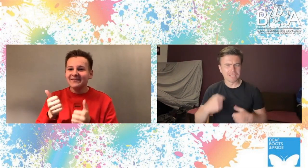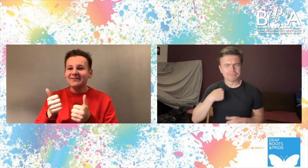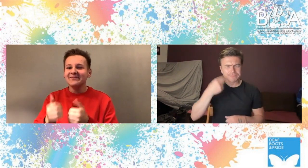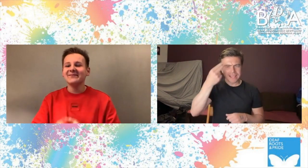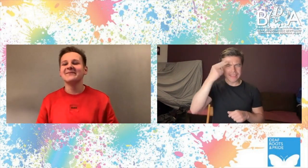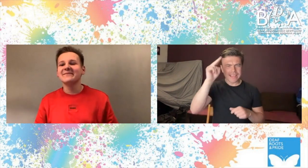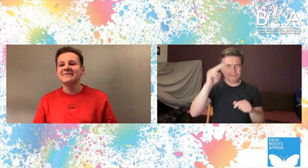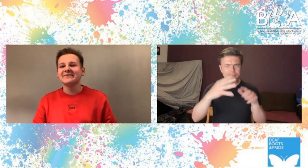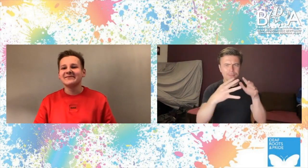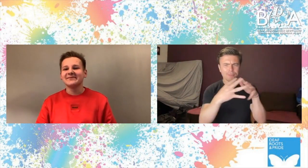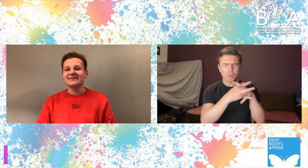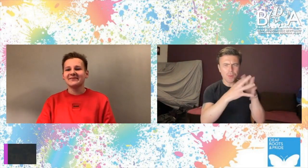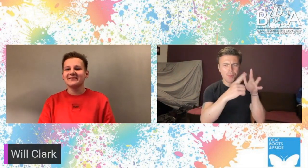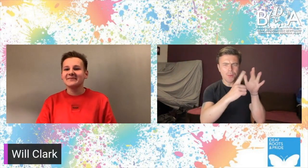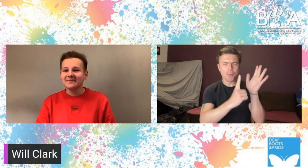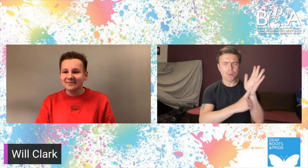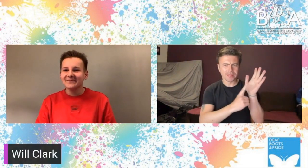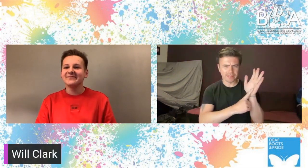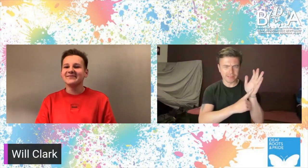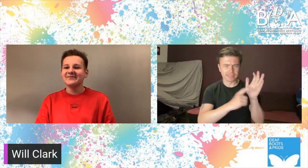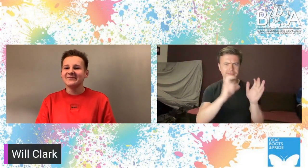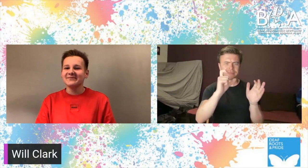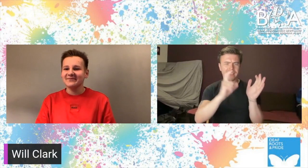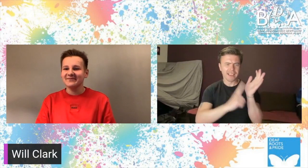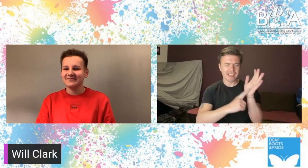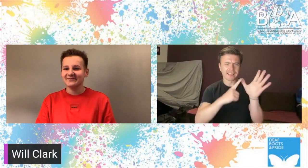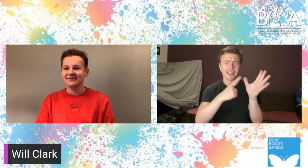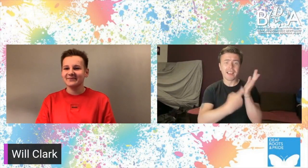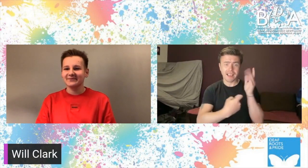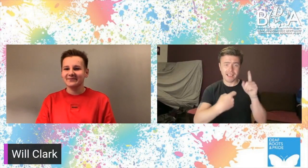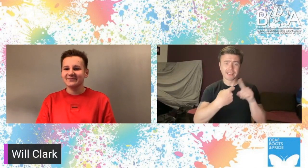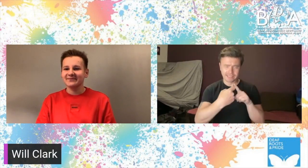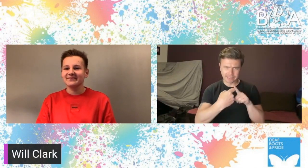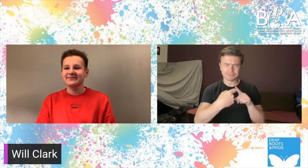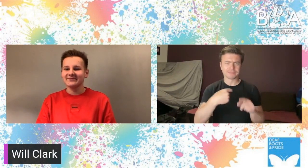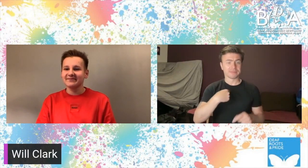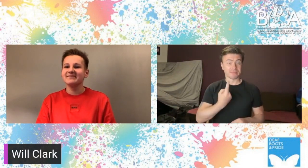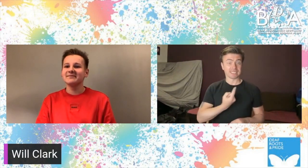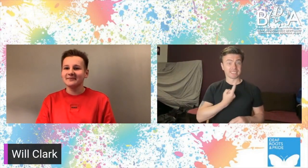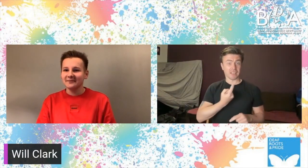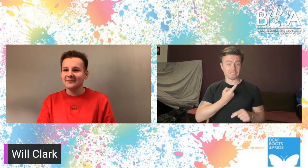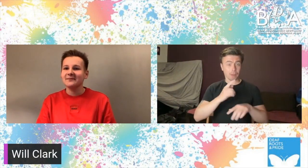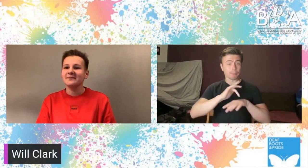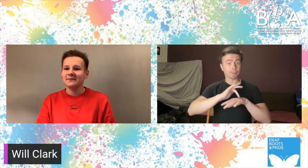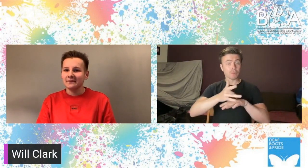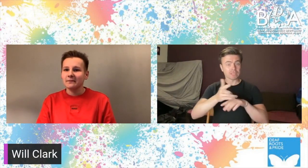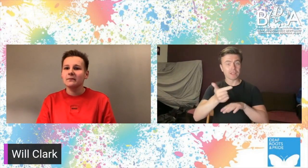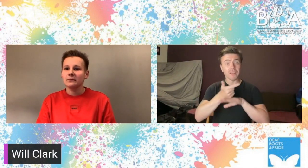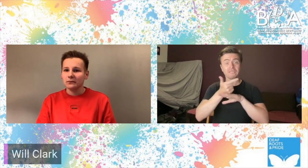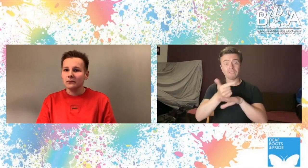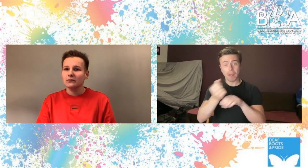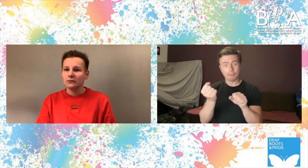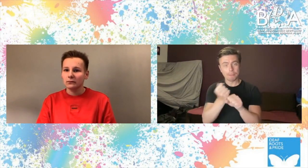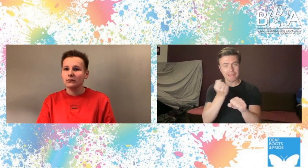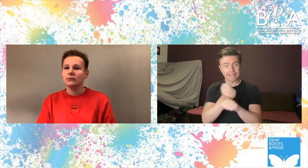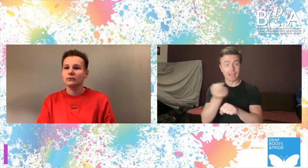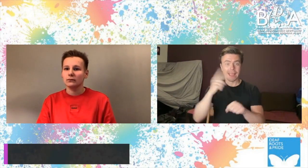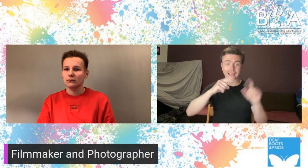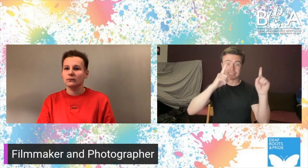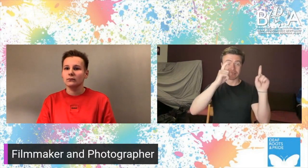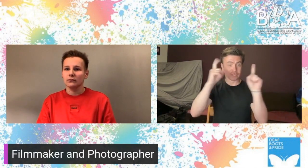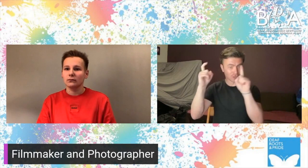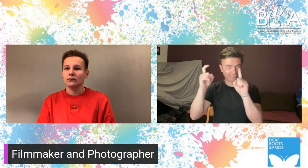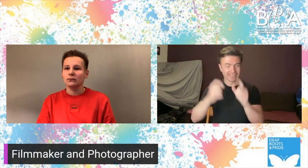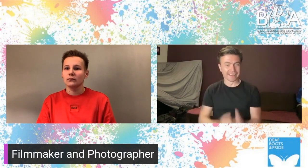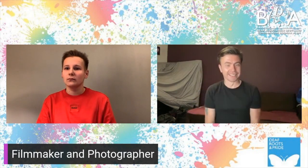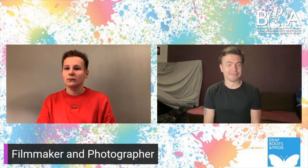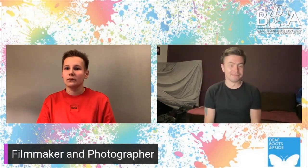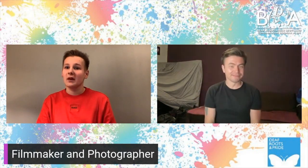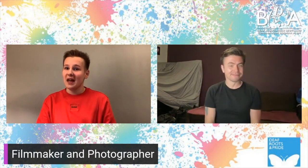Sure. My name is Will Clark, and I am a professional filmmaker and photographer.